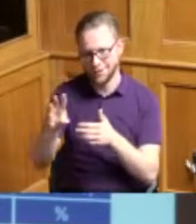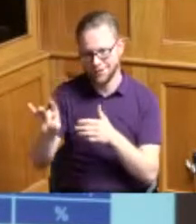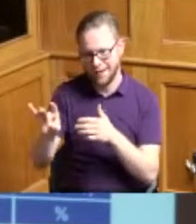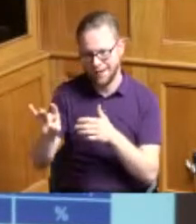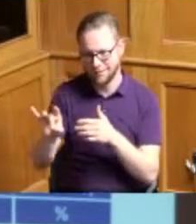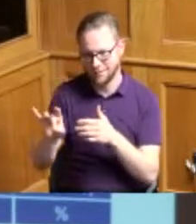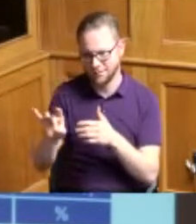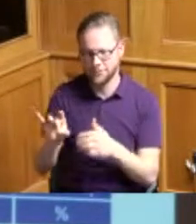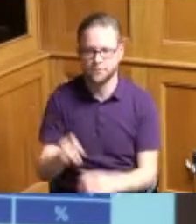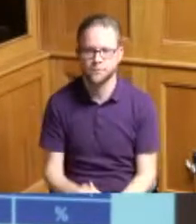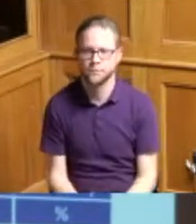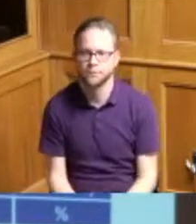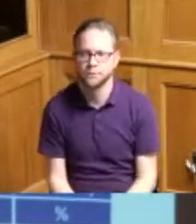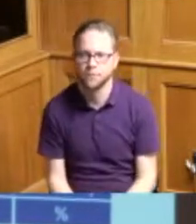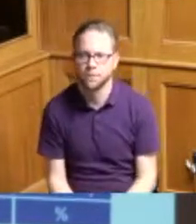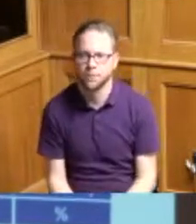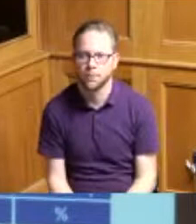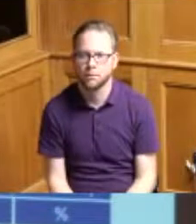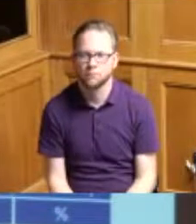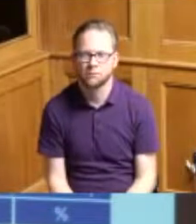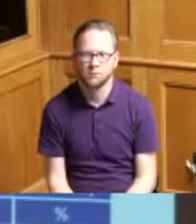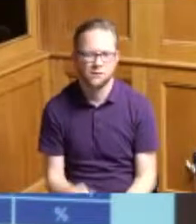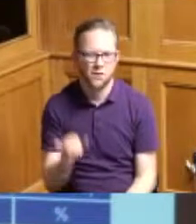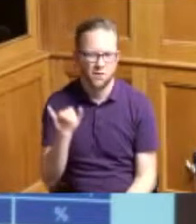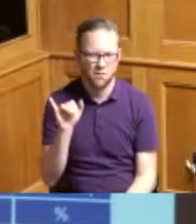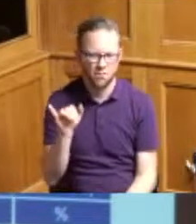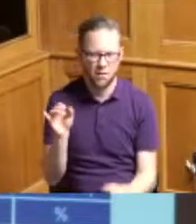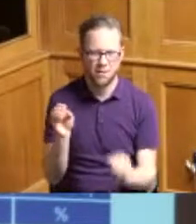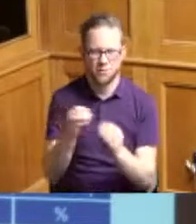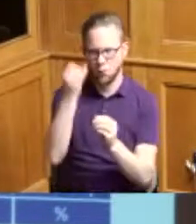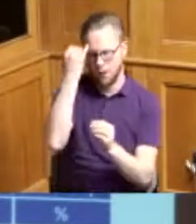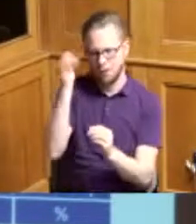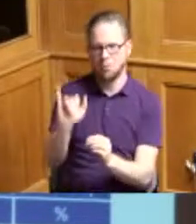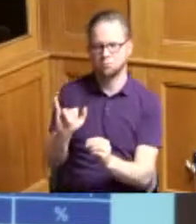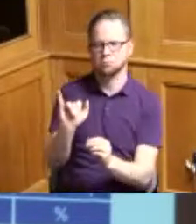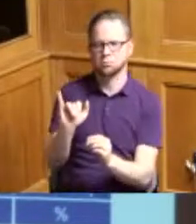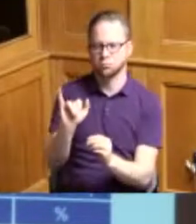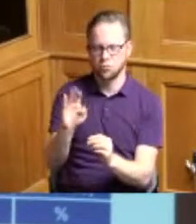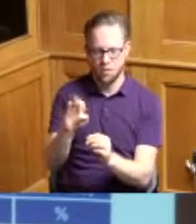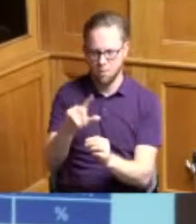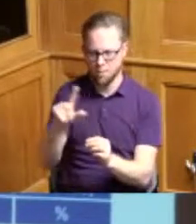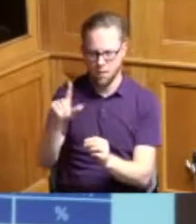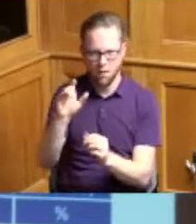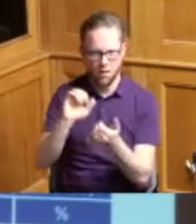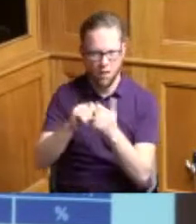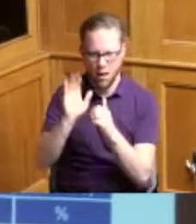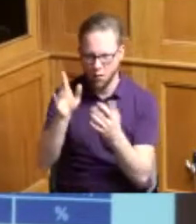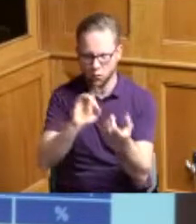lets you let's see you understand a little bit more the impact of of the total impervious volume